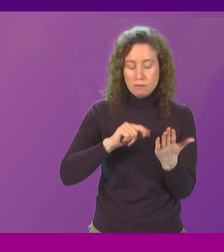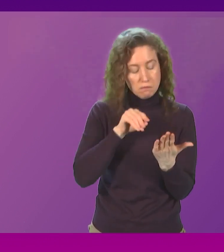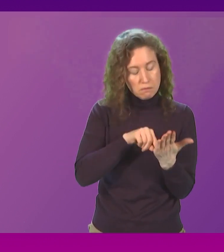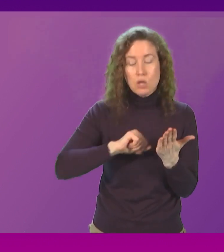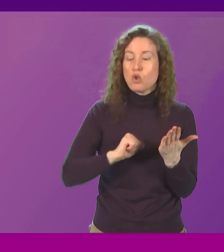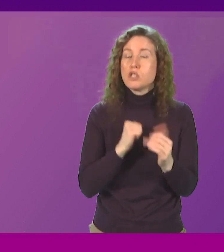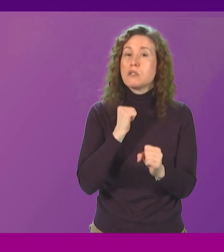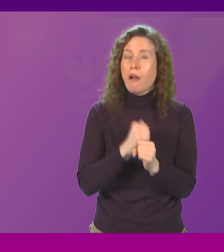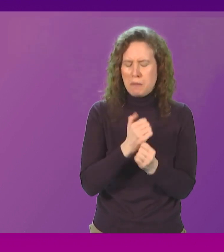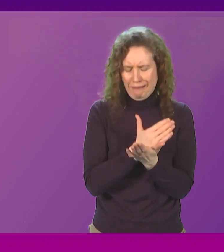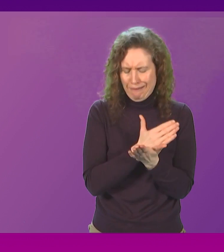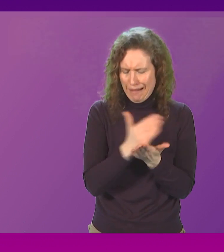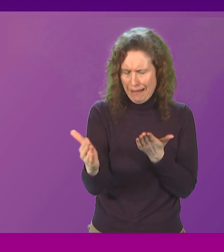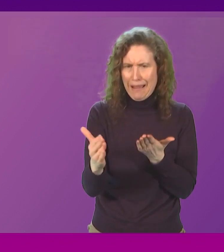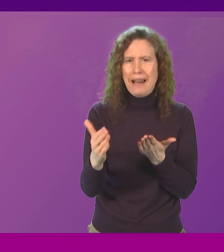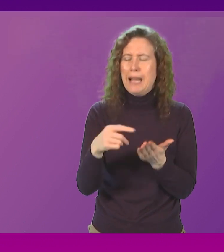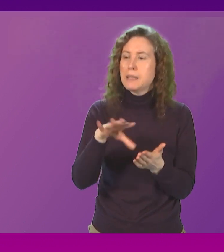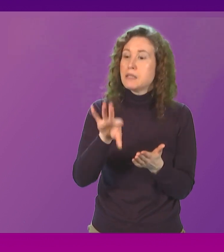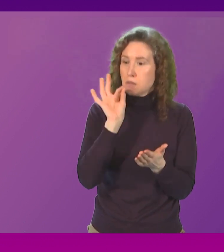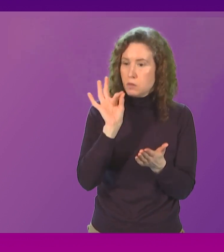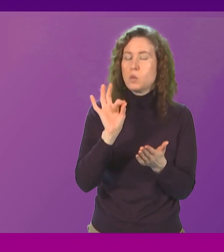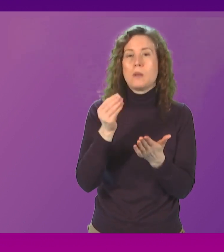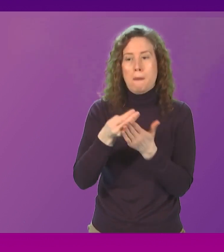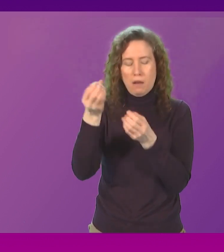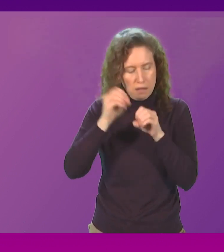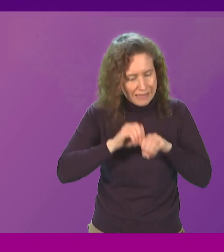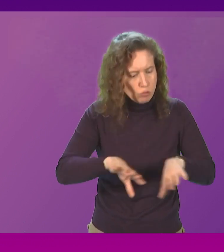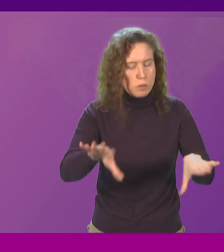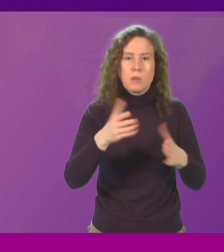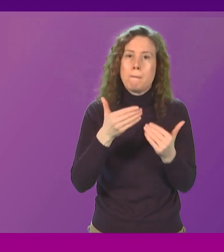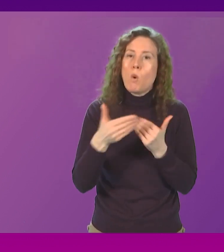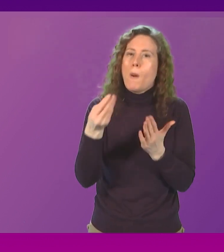“has made clearly a distributional choice ... to channel a lot more money towards low-income